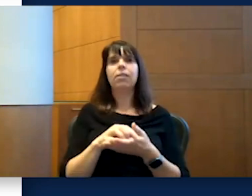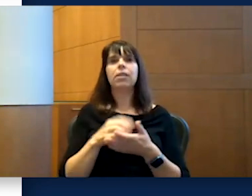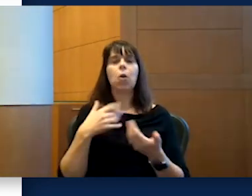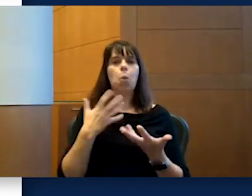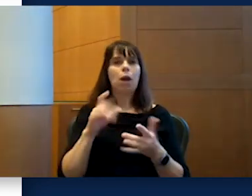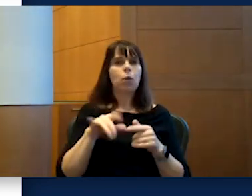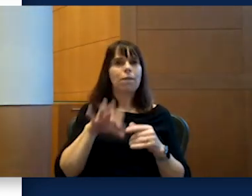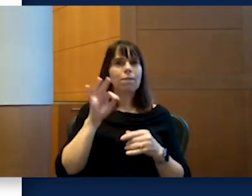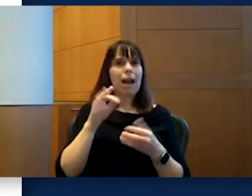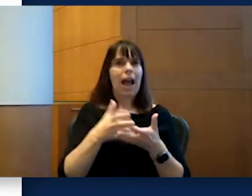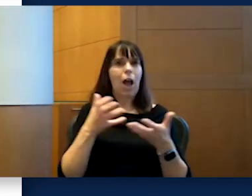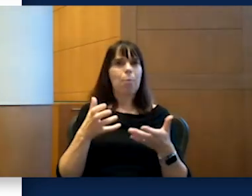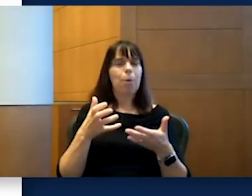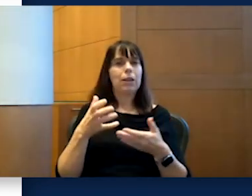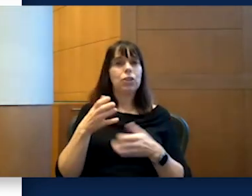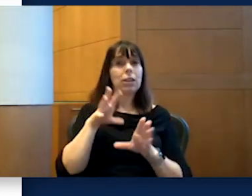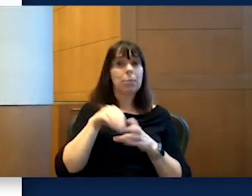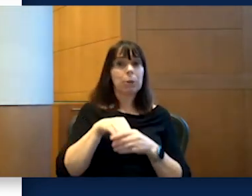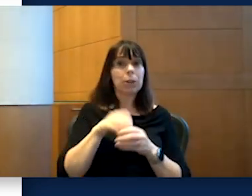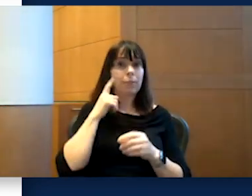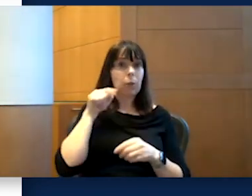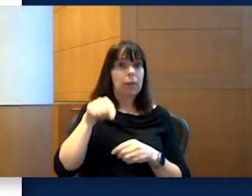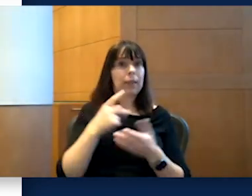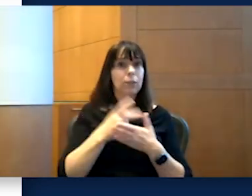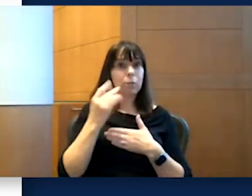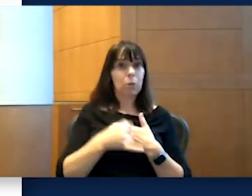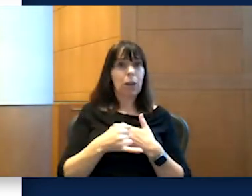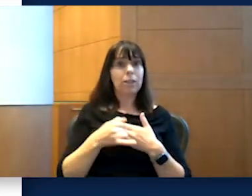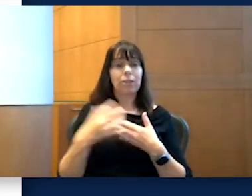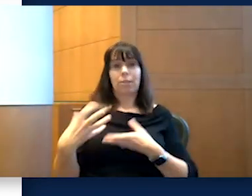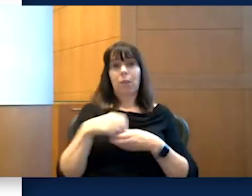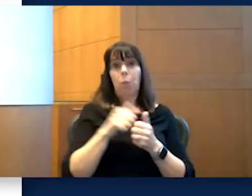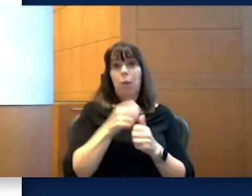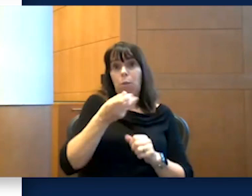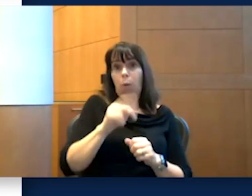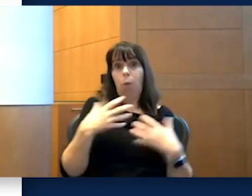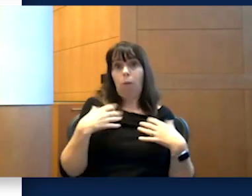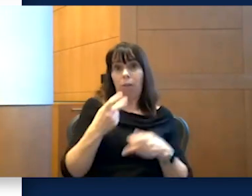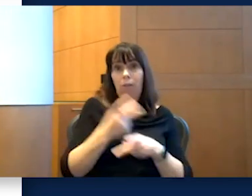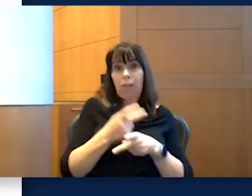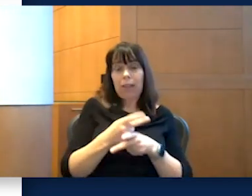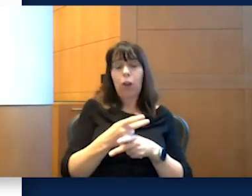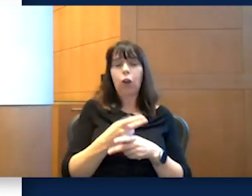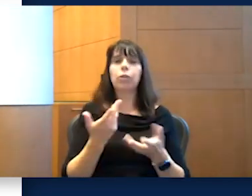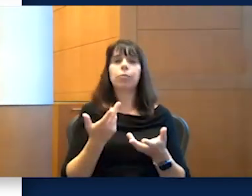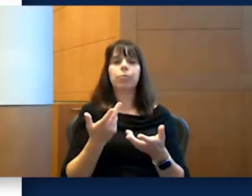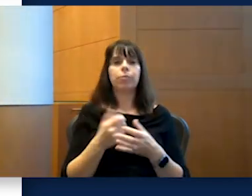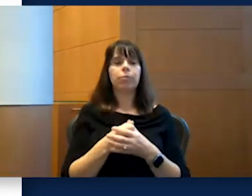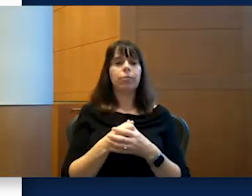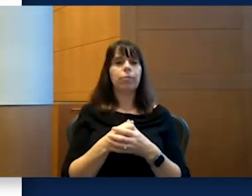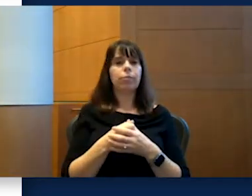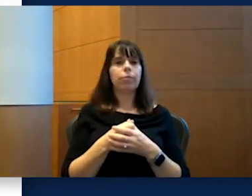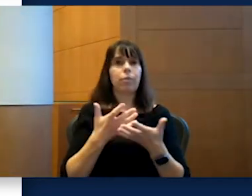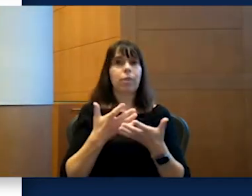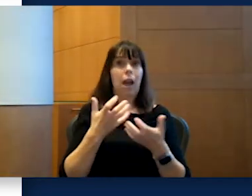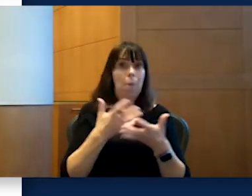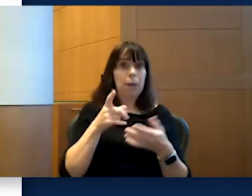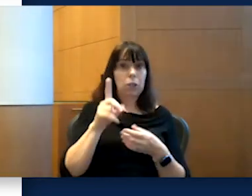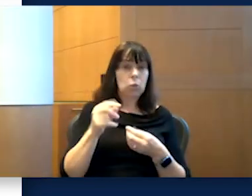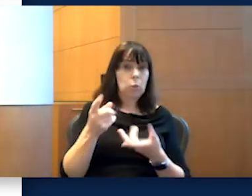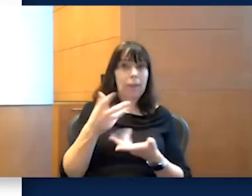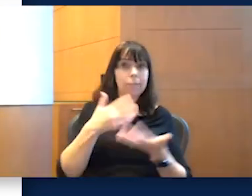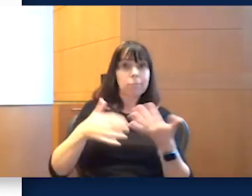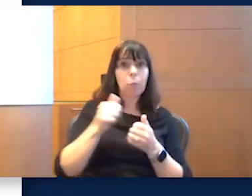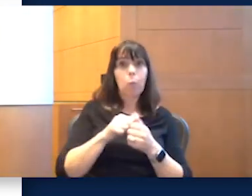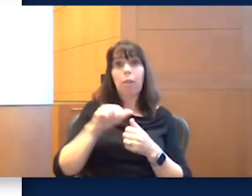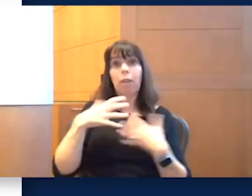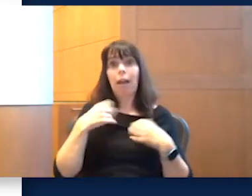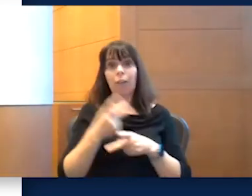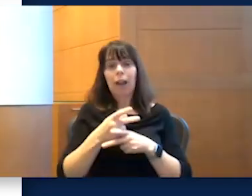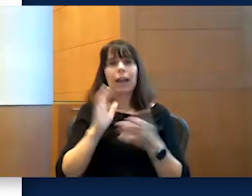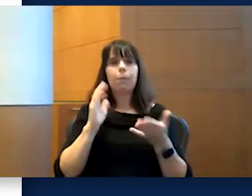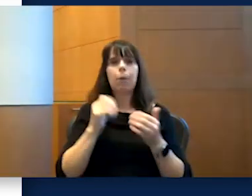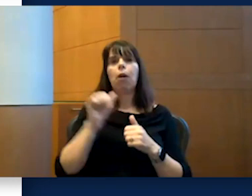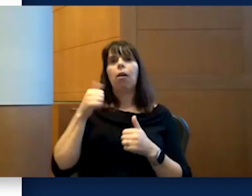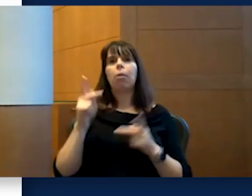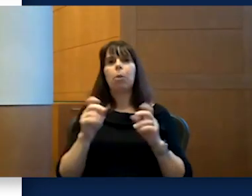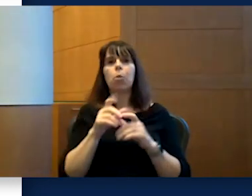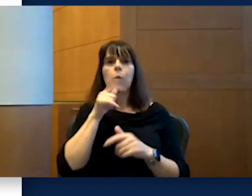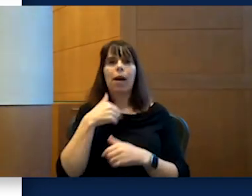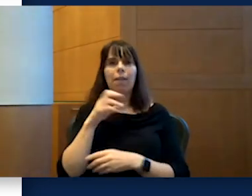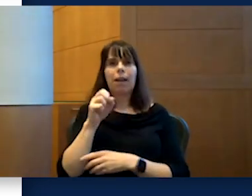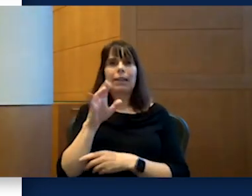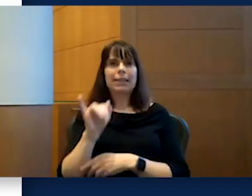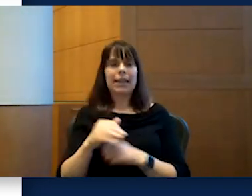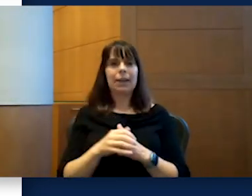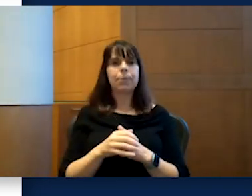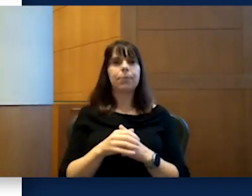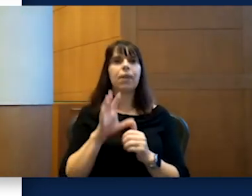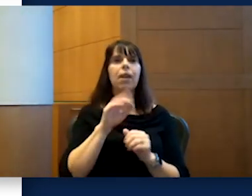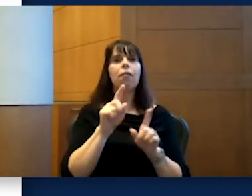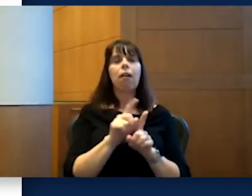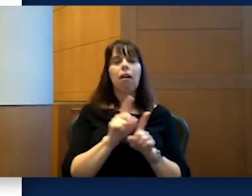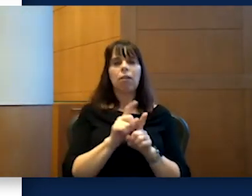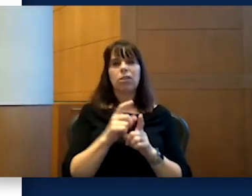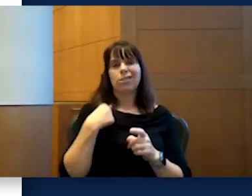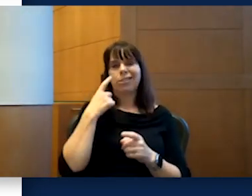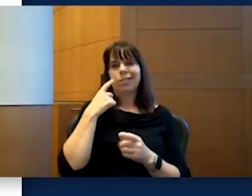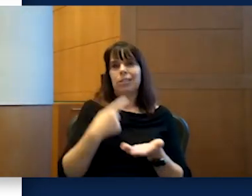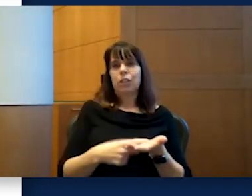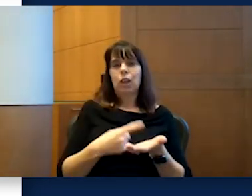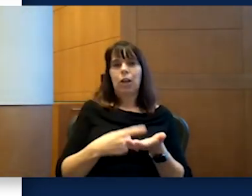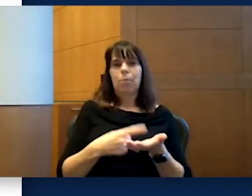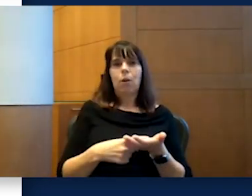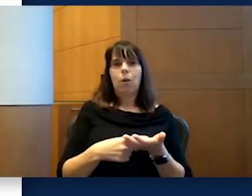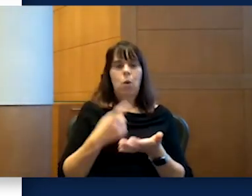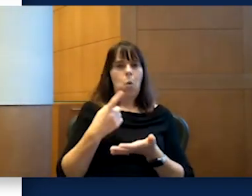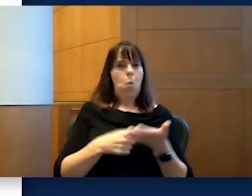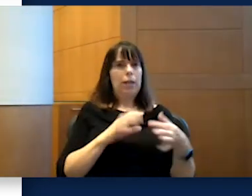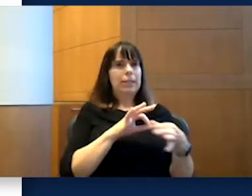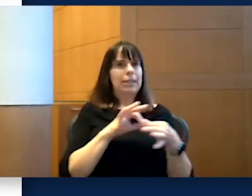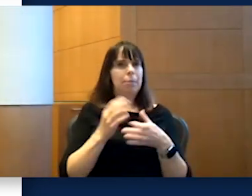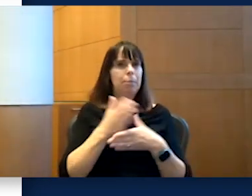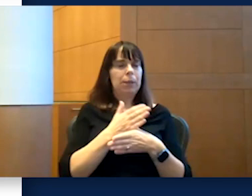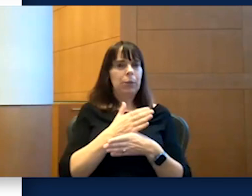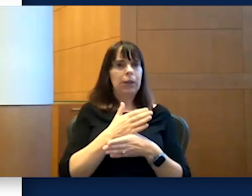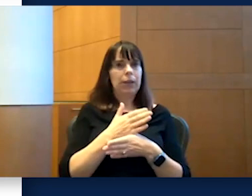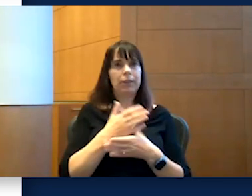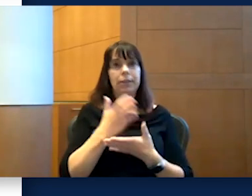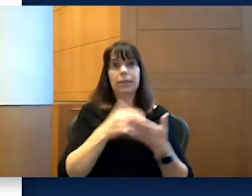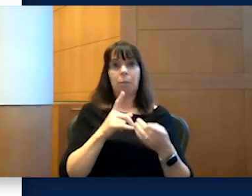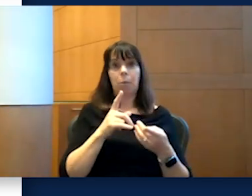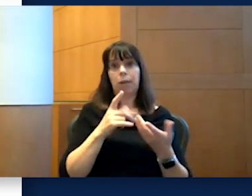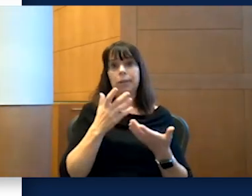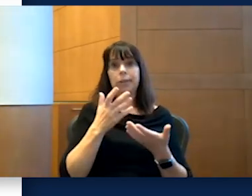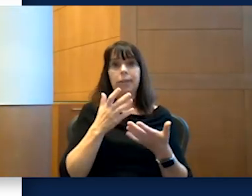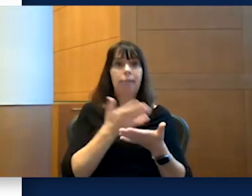And similarly, what's the association between some of these fixed and modifiable factors with healthcare engagement?